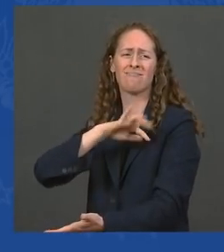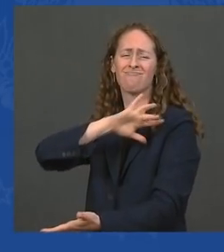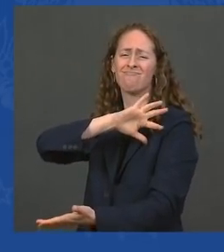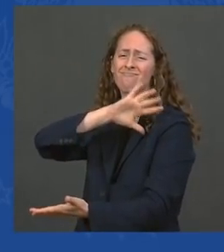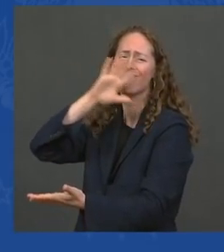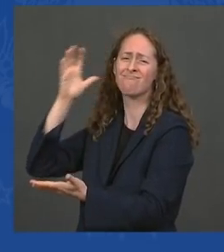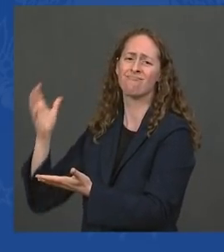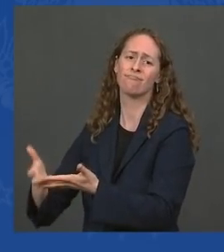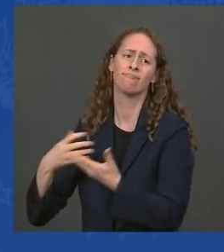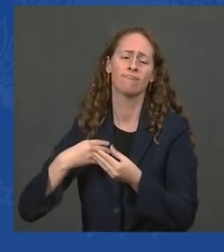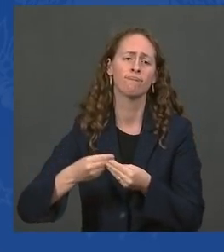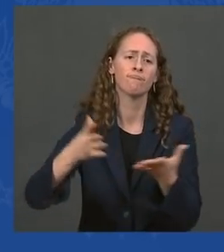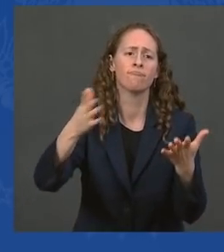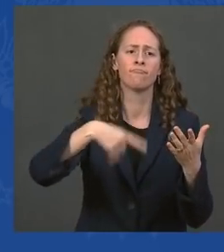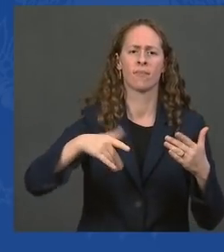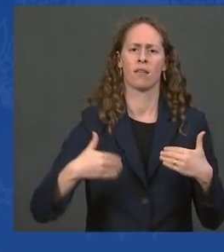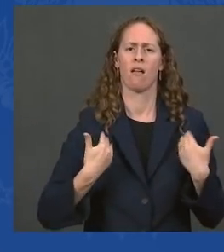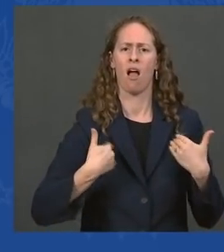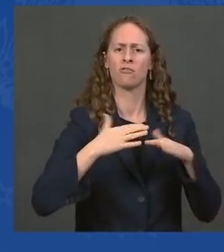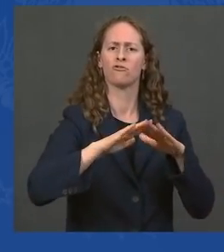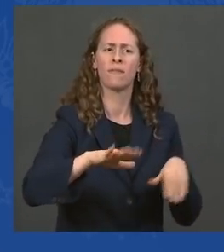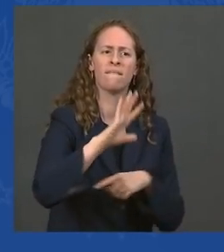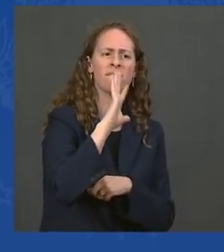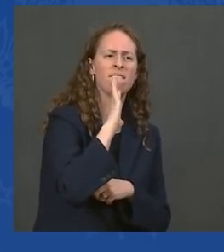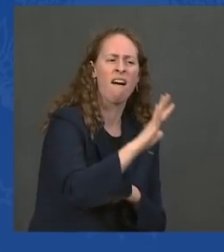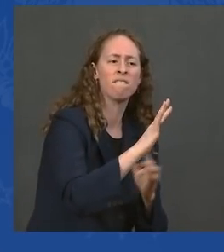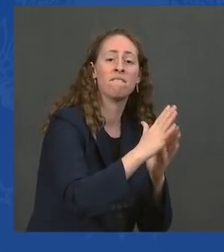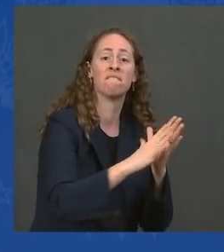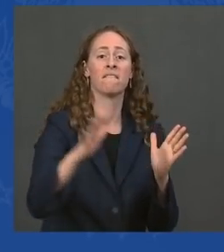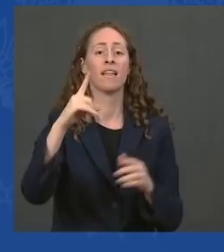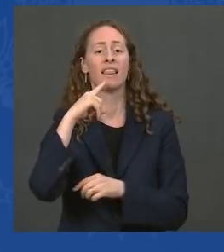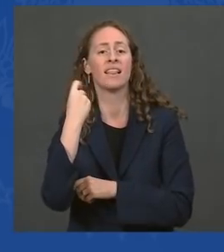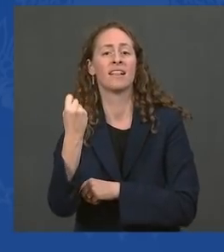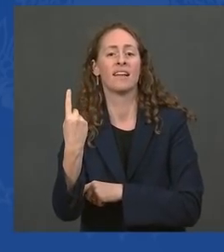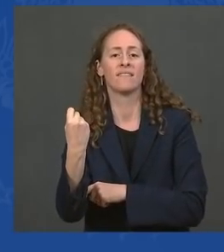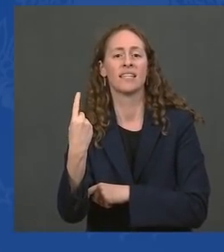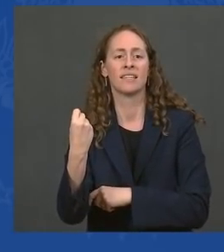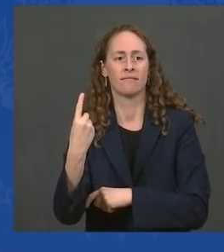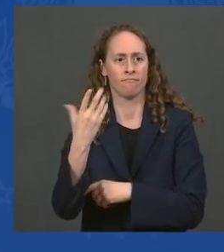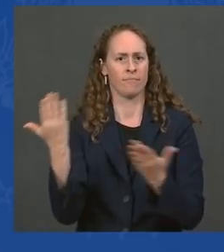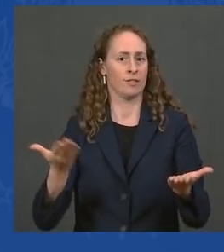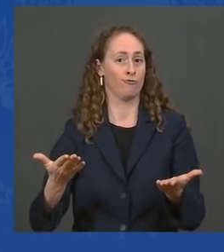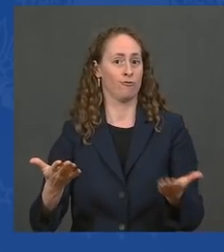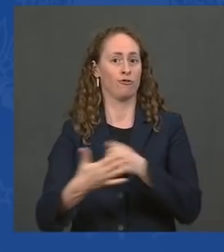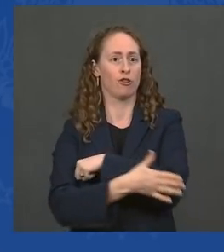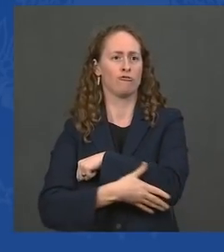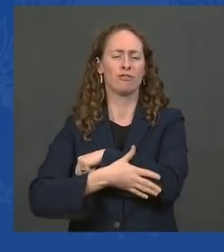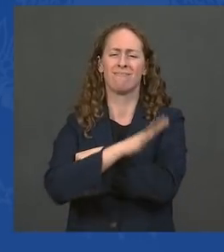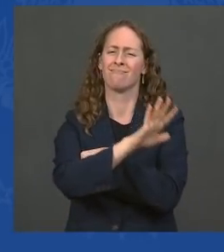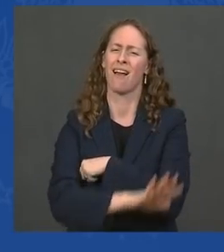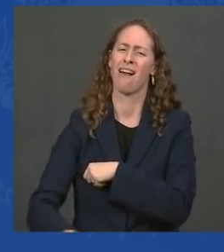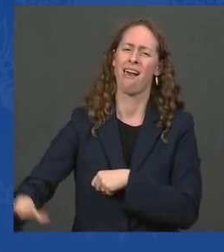between the ages of 5 and 11 in the United States. It will be -- it will be convenient for parents